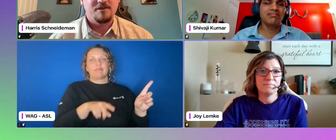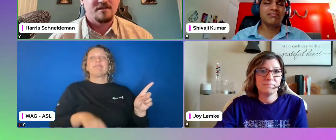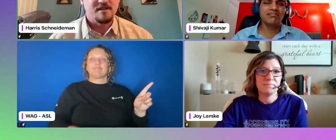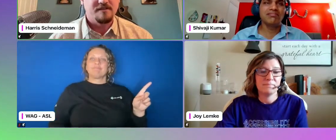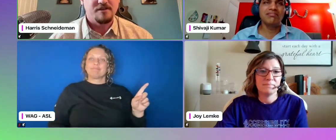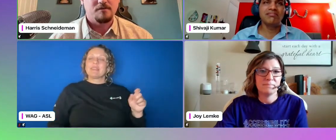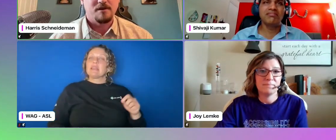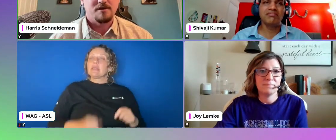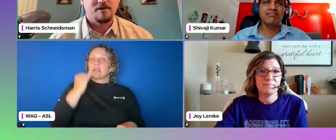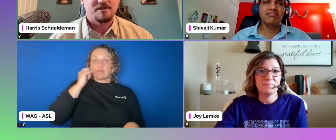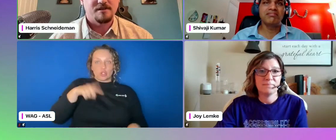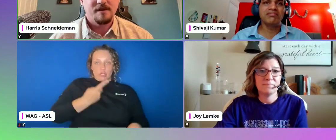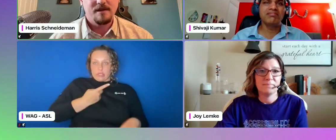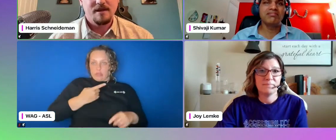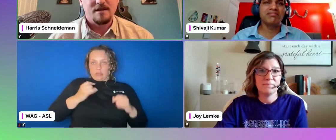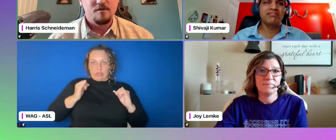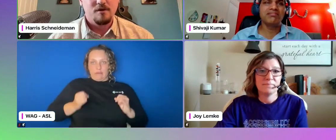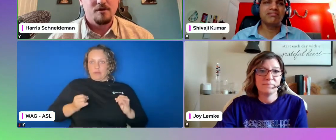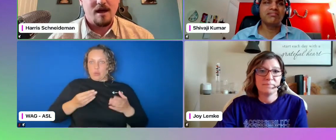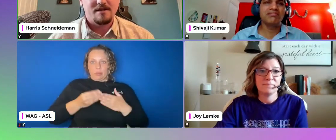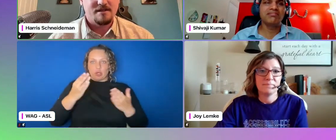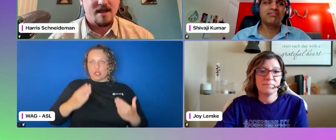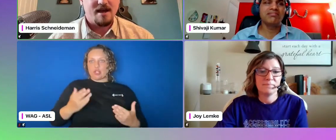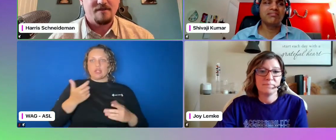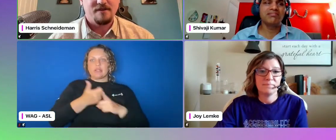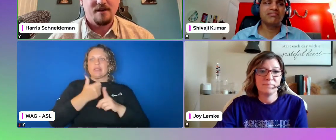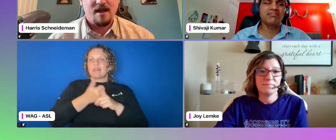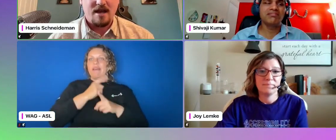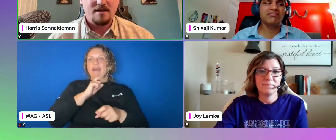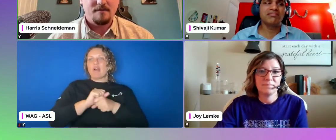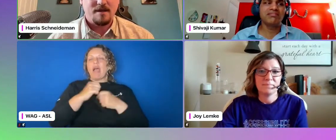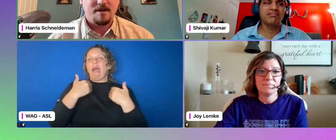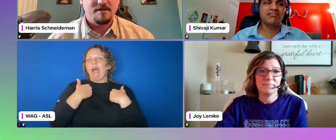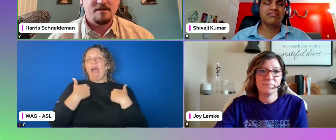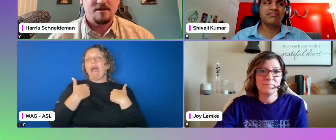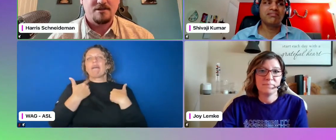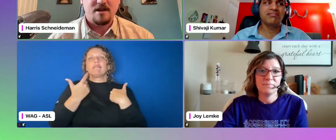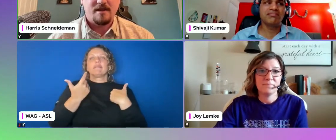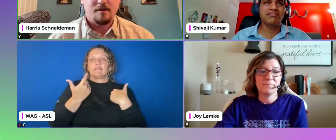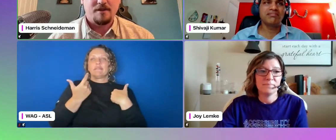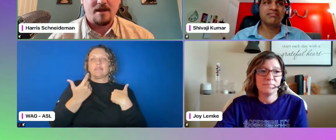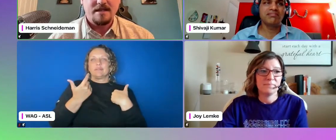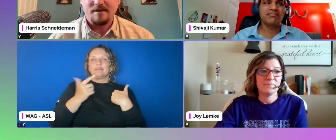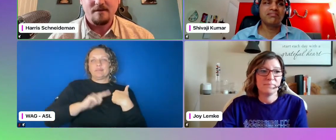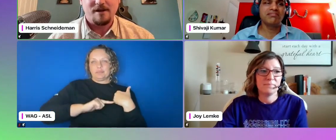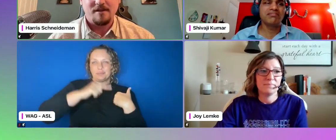Now, if you're just an individual purchaser, you will actually have- Basically you can share that link with anybody